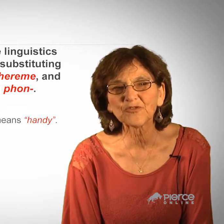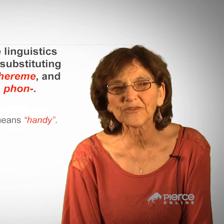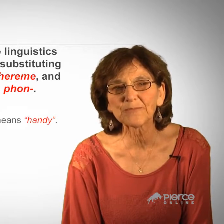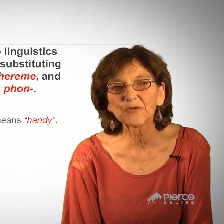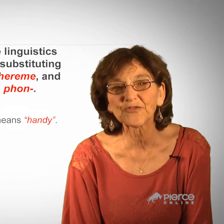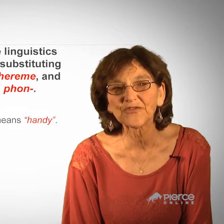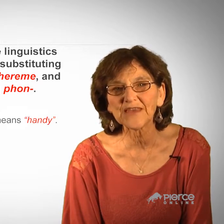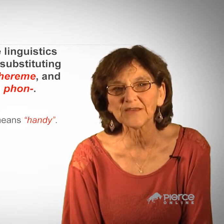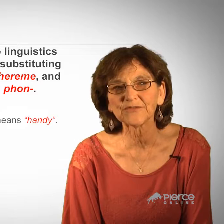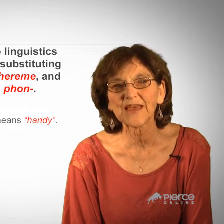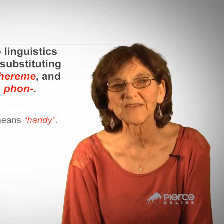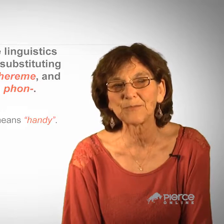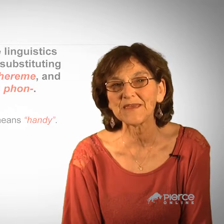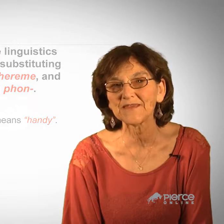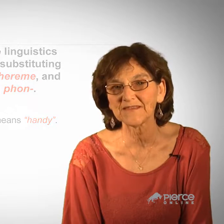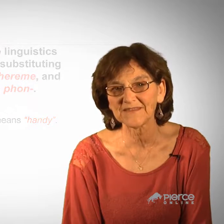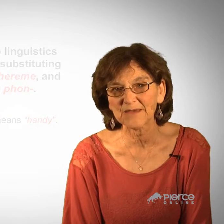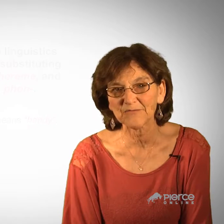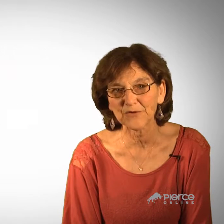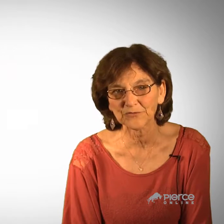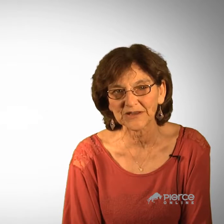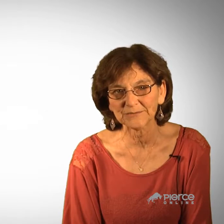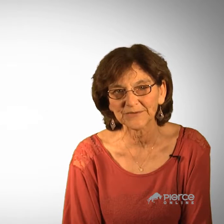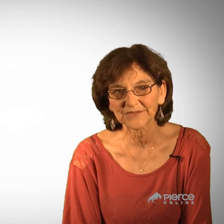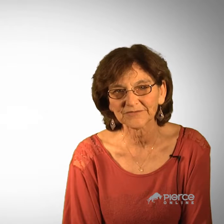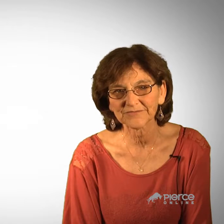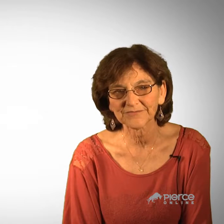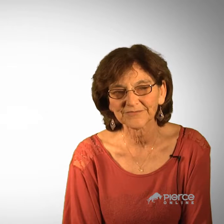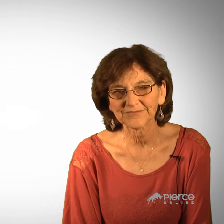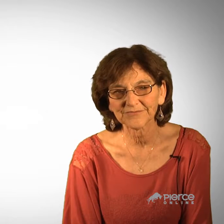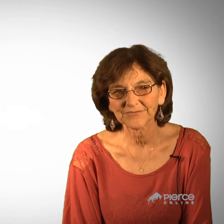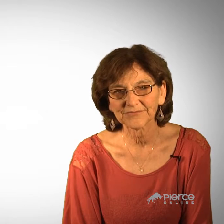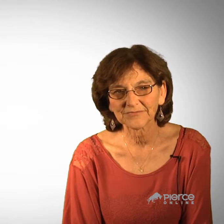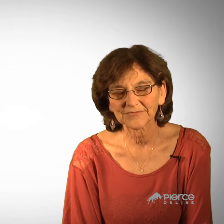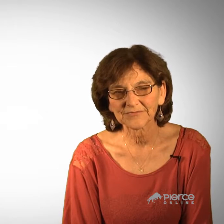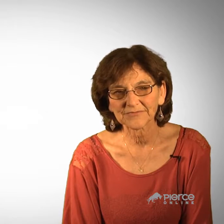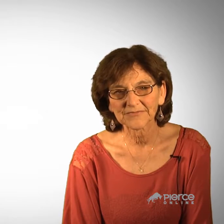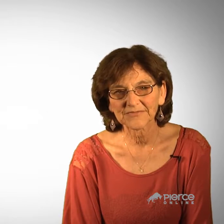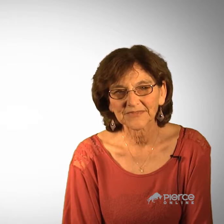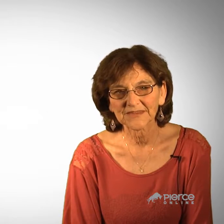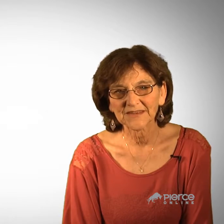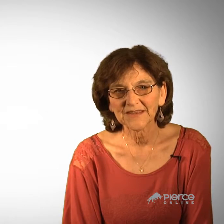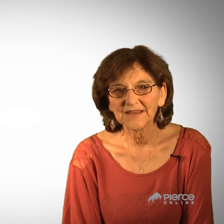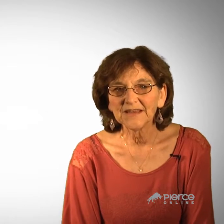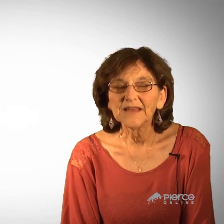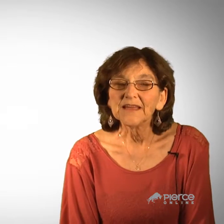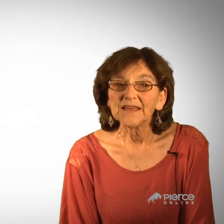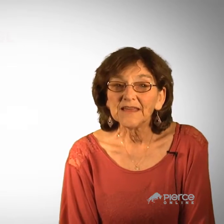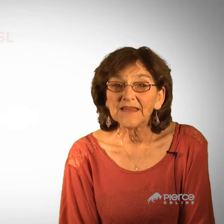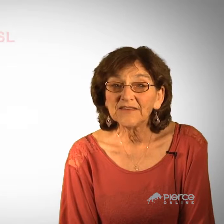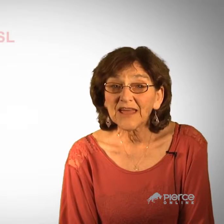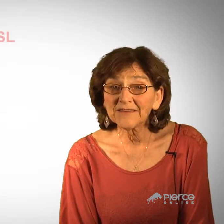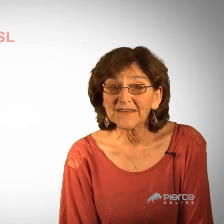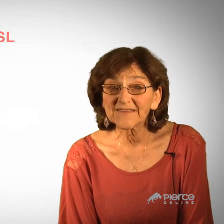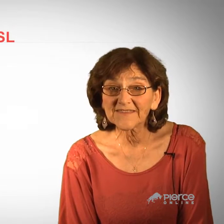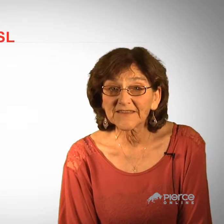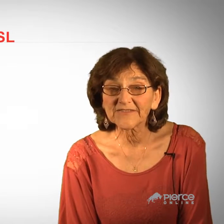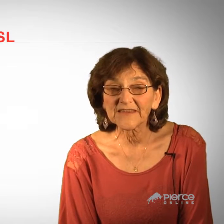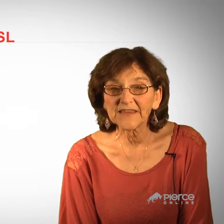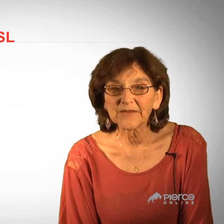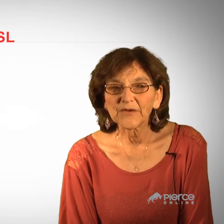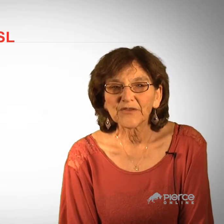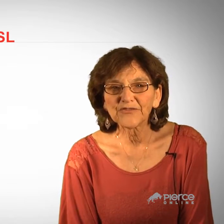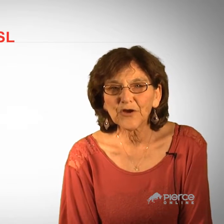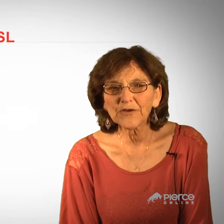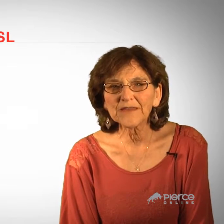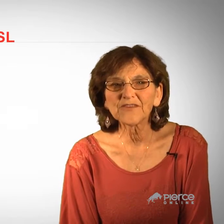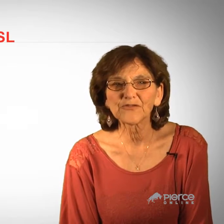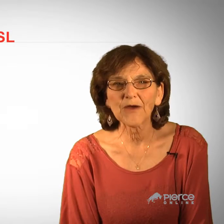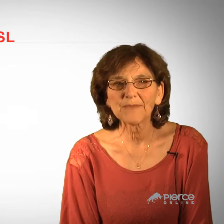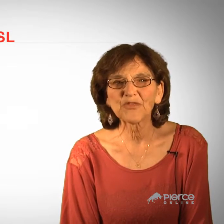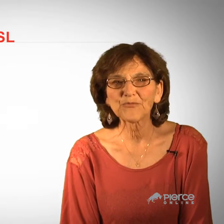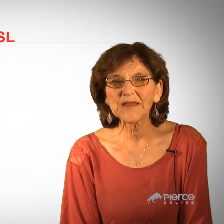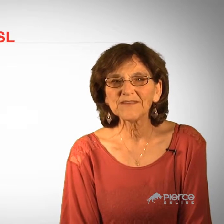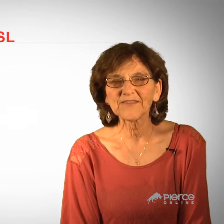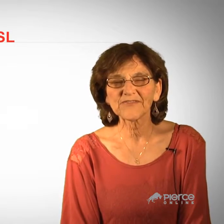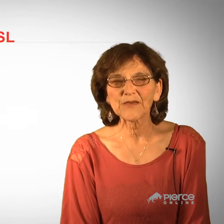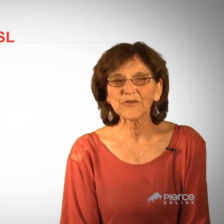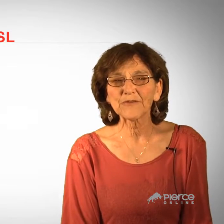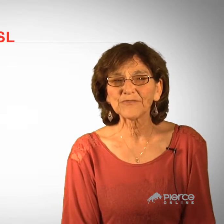perceived as being the same phonemes. In 1960, Stokoe described three distinctive